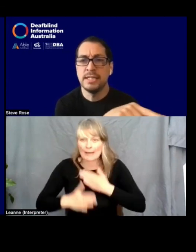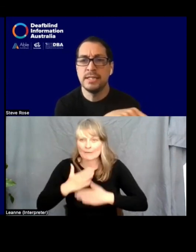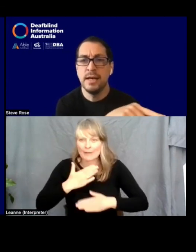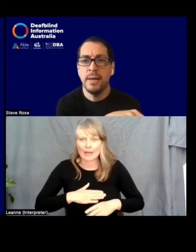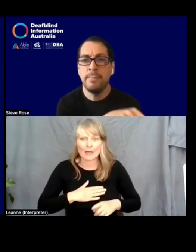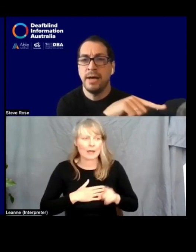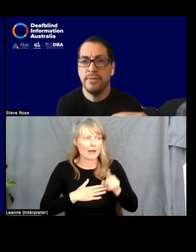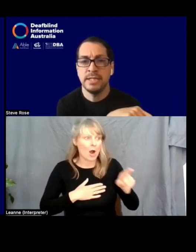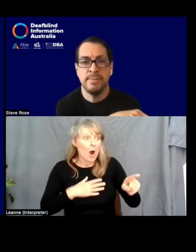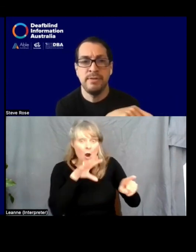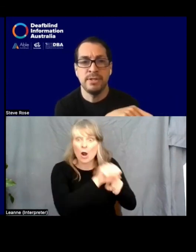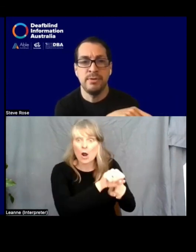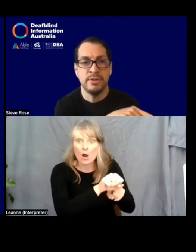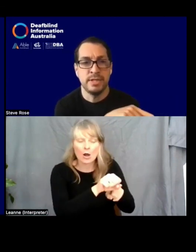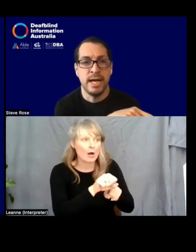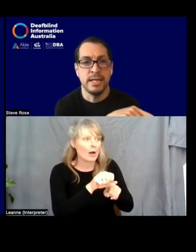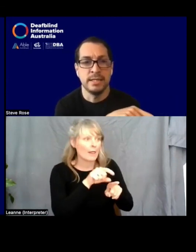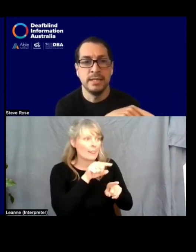about the experience we've just had."